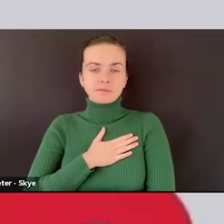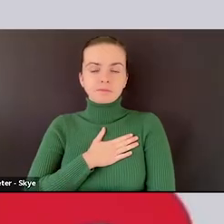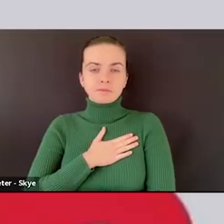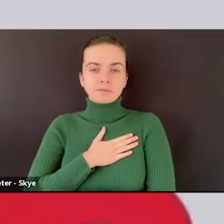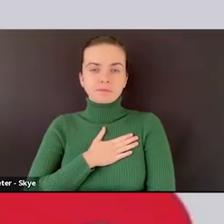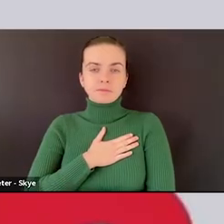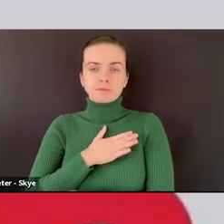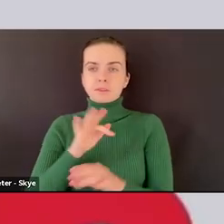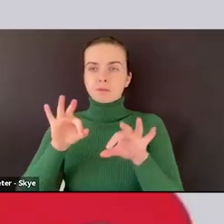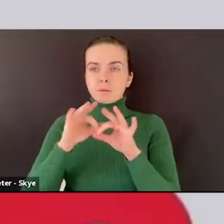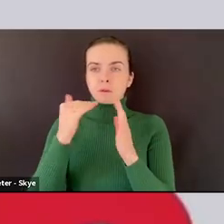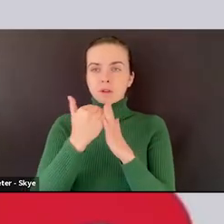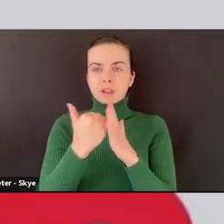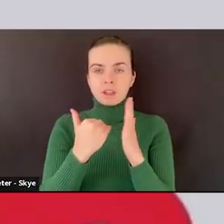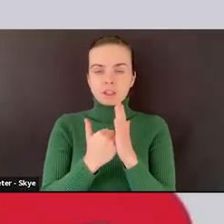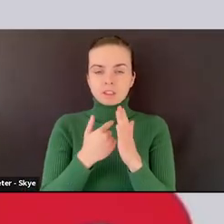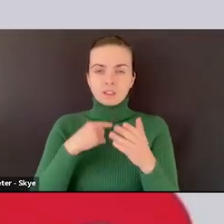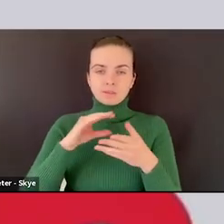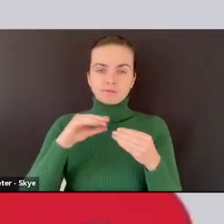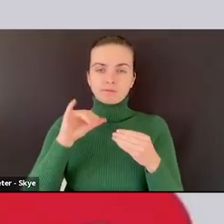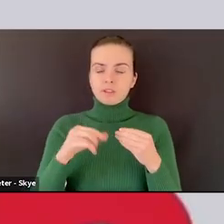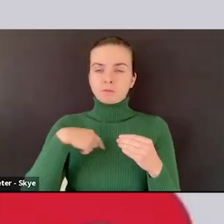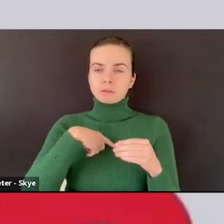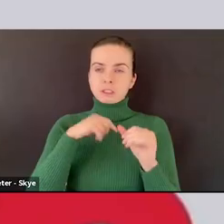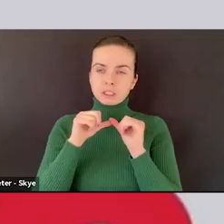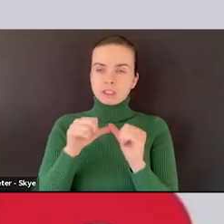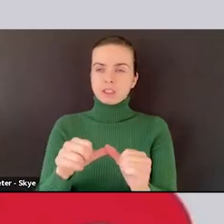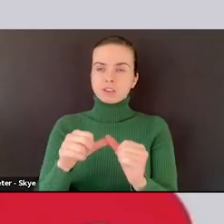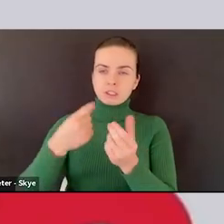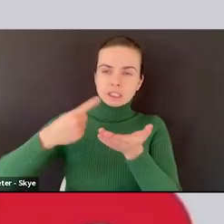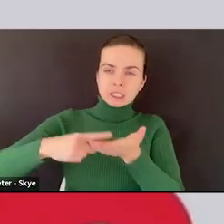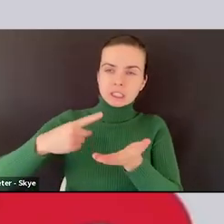the important lesson that I share is that we just continue to keep talking about all of